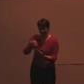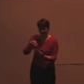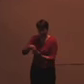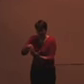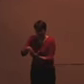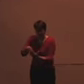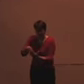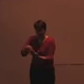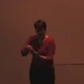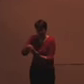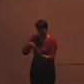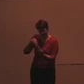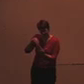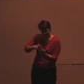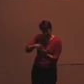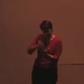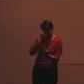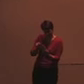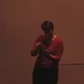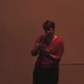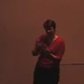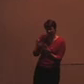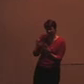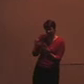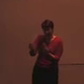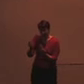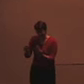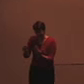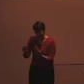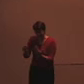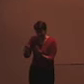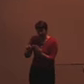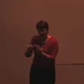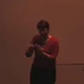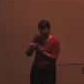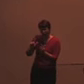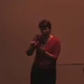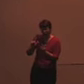But if you go outside, it's gradually getting outside.